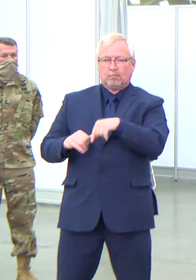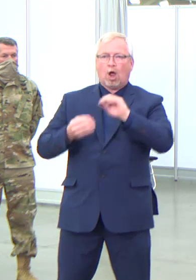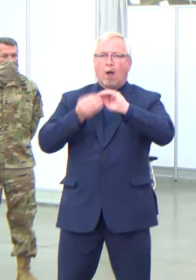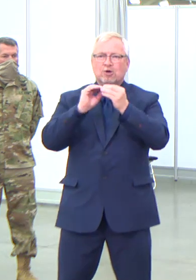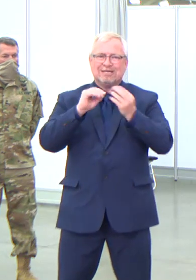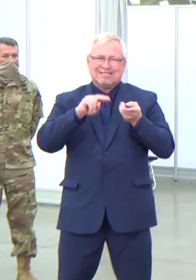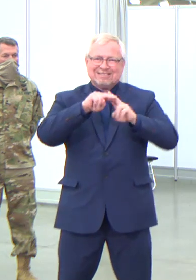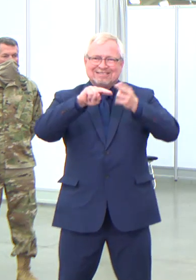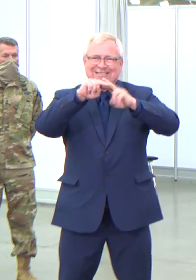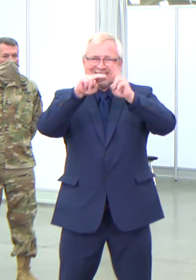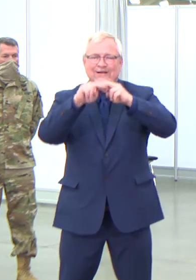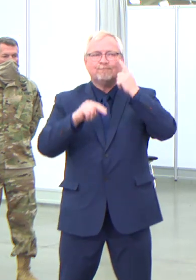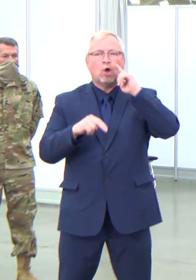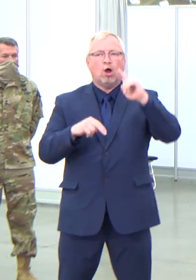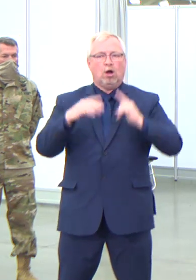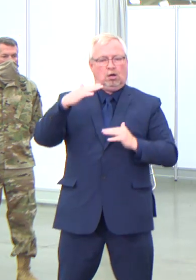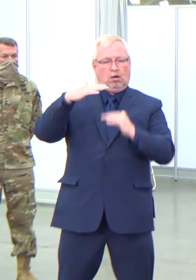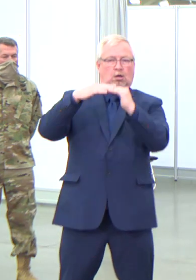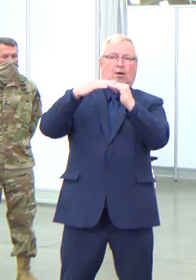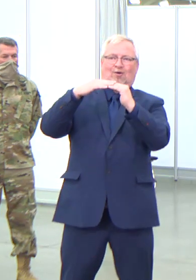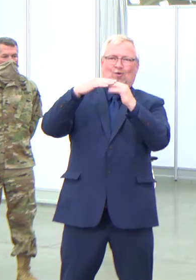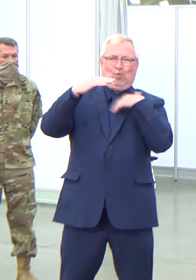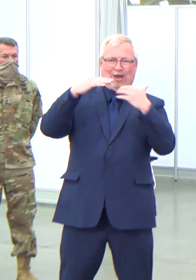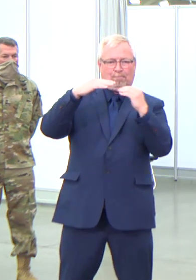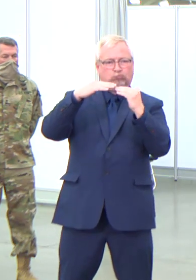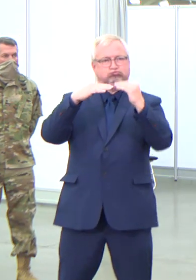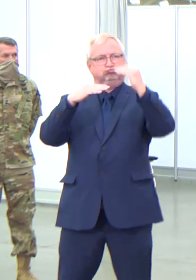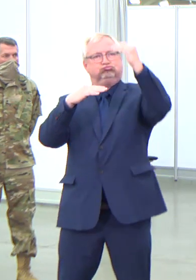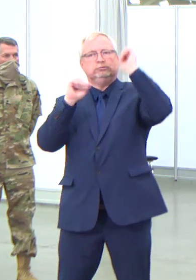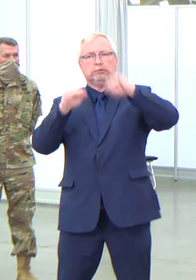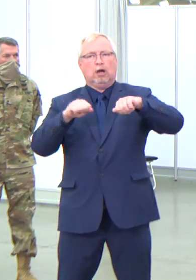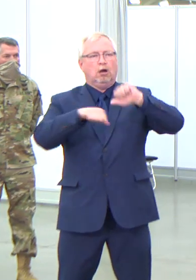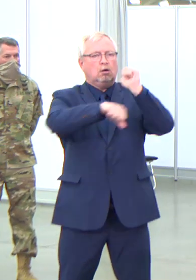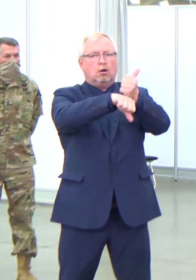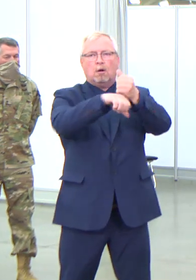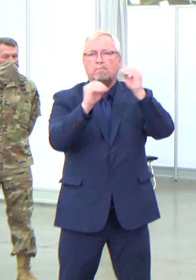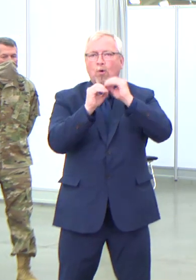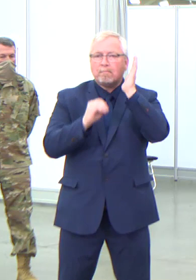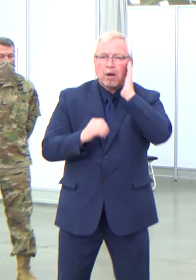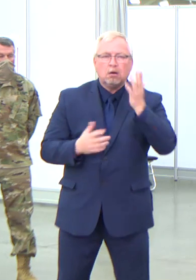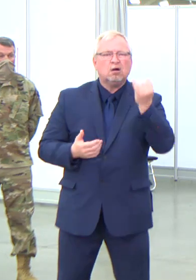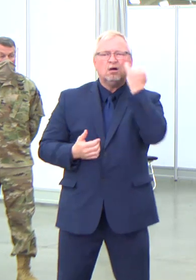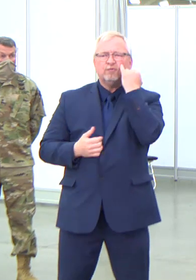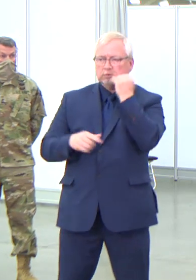may feel as a result of the burden of disease and the illness that may be presenting to us